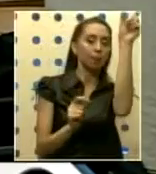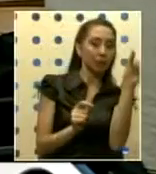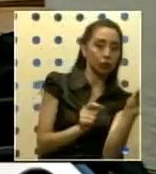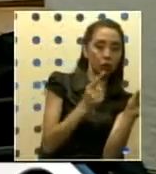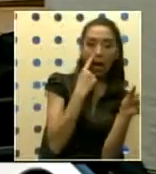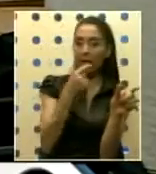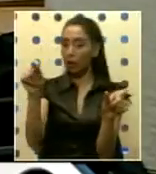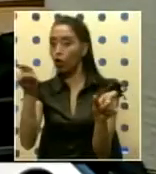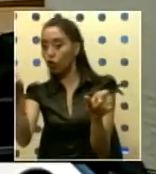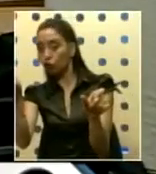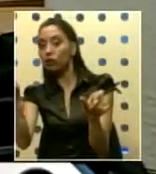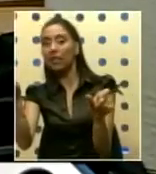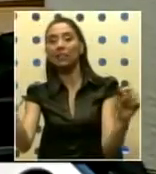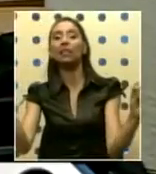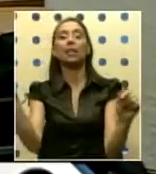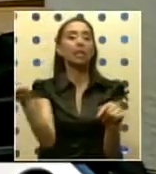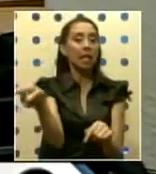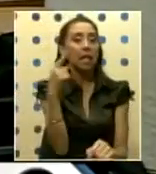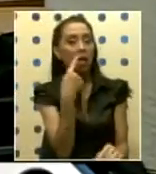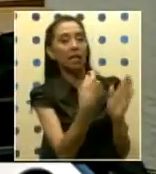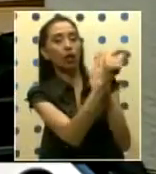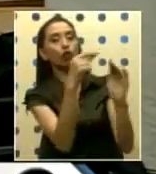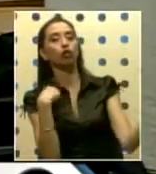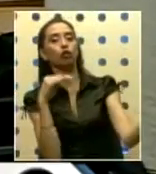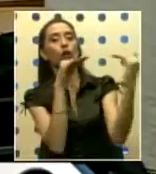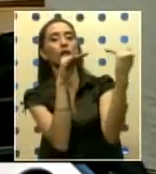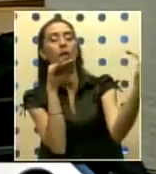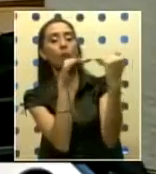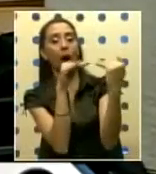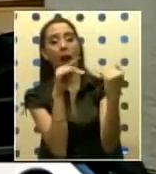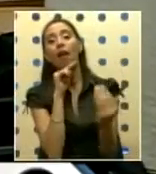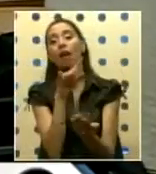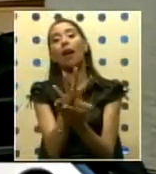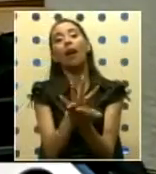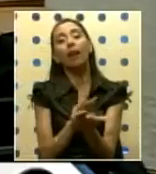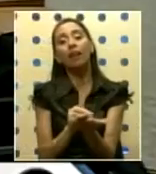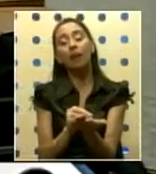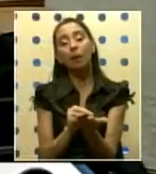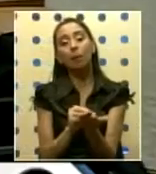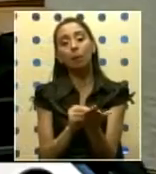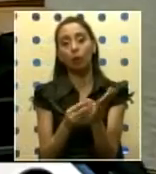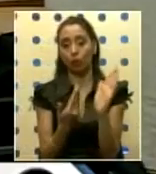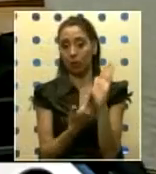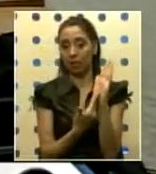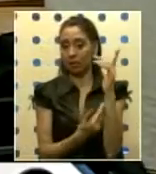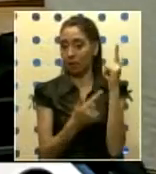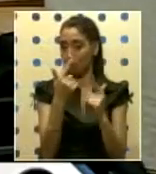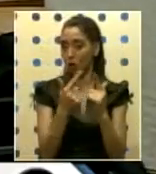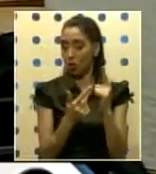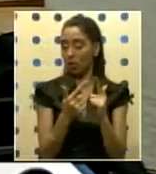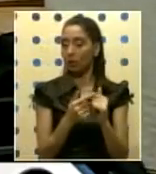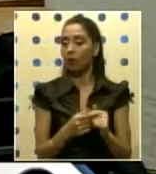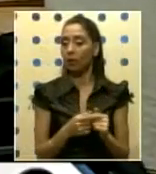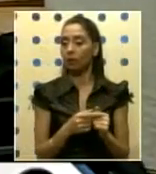as equals. A good example of this type of policies